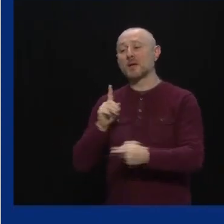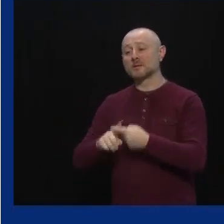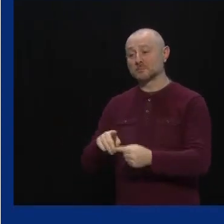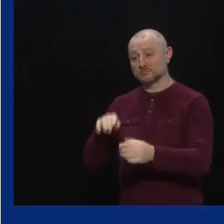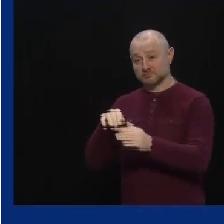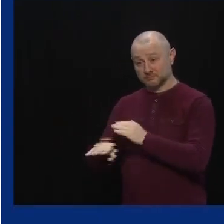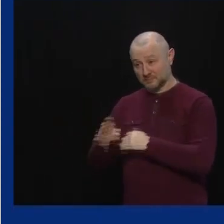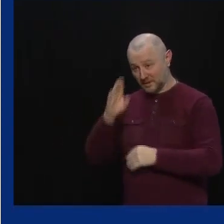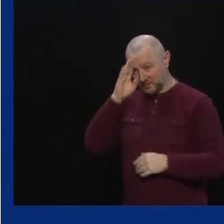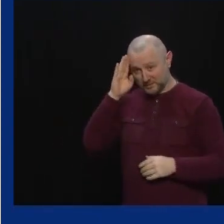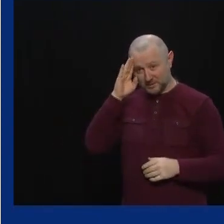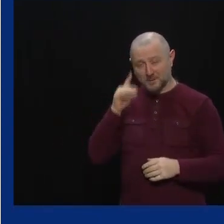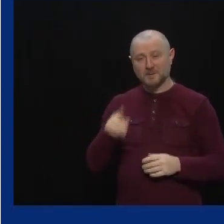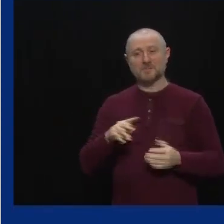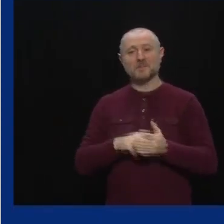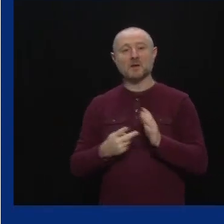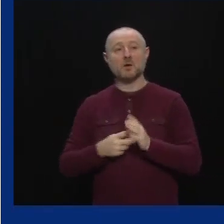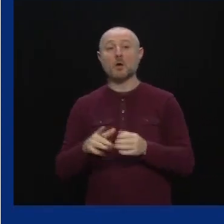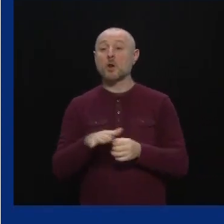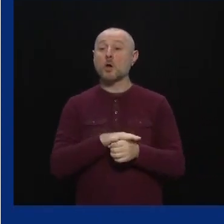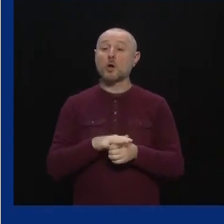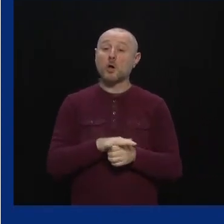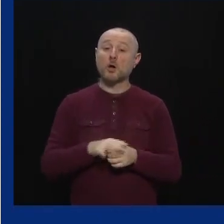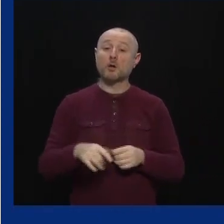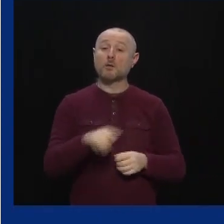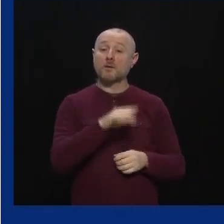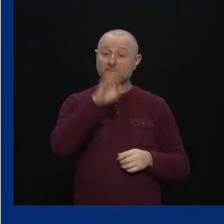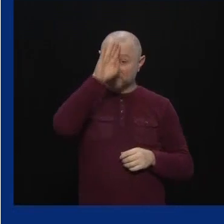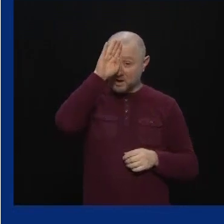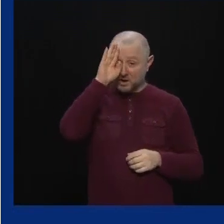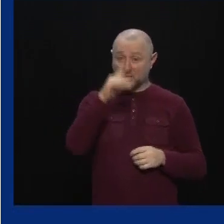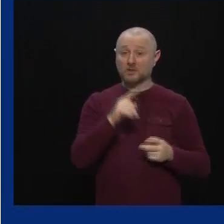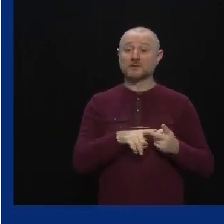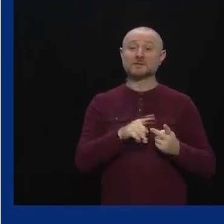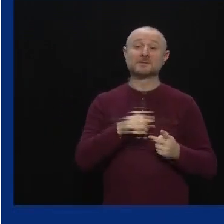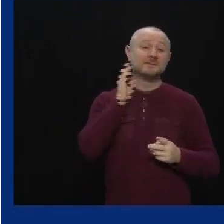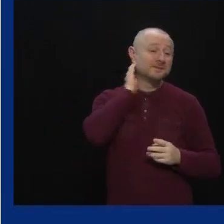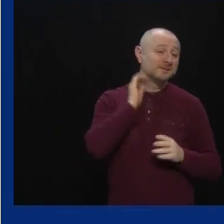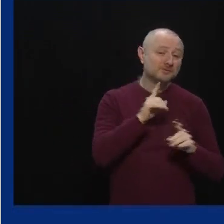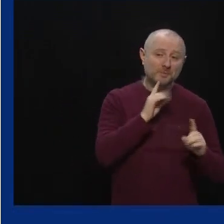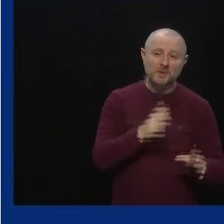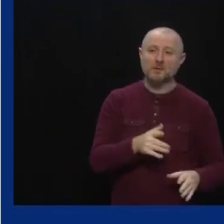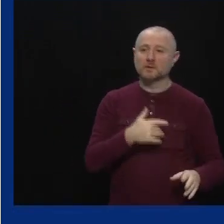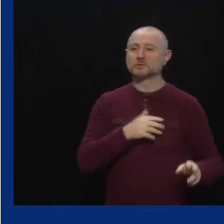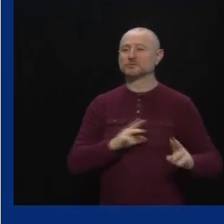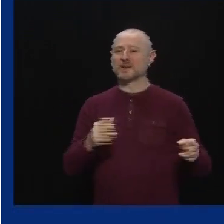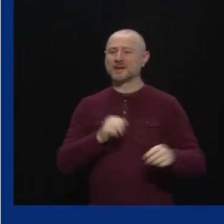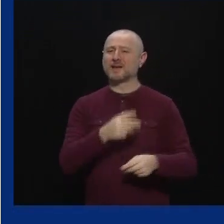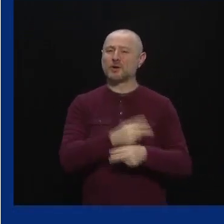PATIENTS LONG DISTANCES AND STAY WITH PATIENTS UNTIL THEY CAN BE ADMITTED.